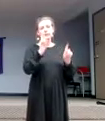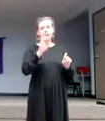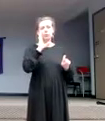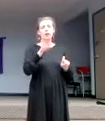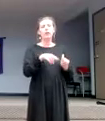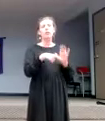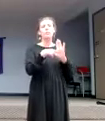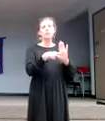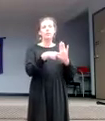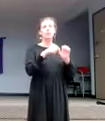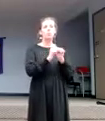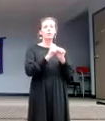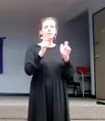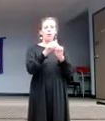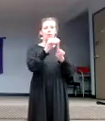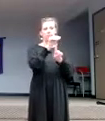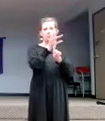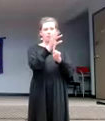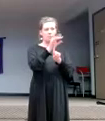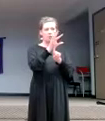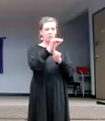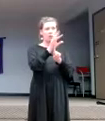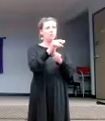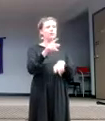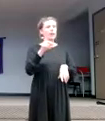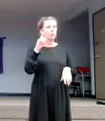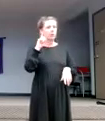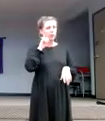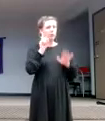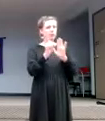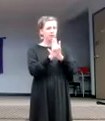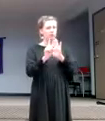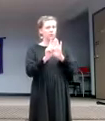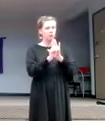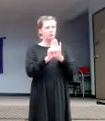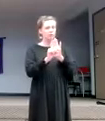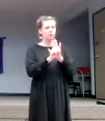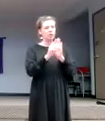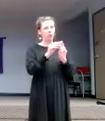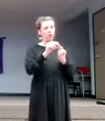visible with a small flashing light and an audible. The audible will go away after a little bit,